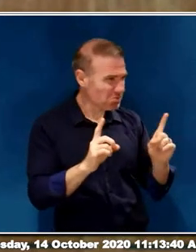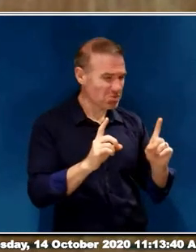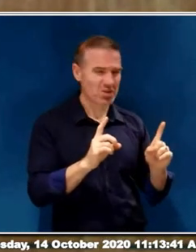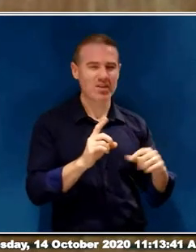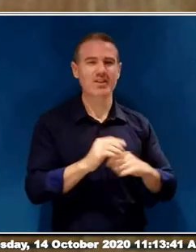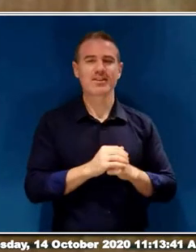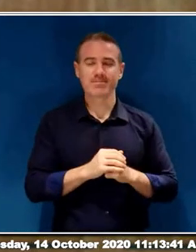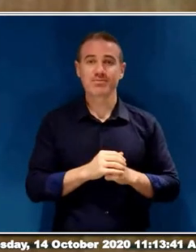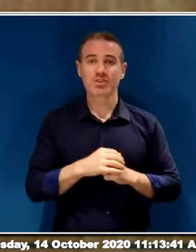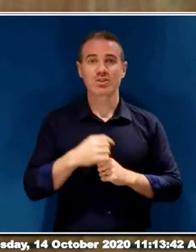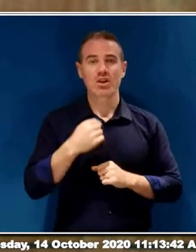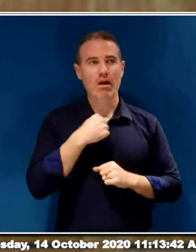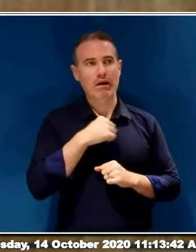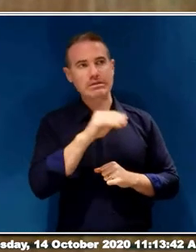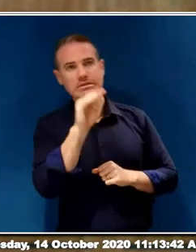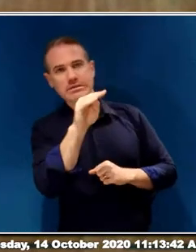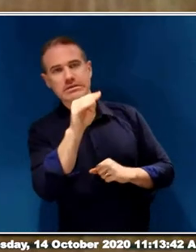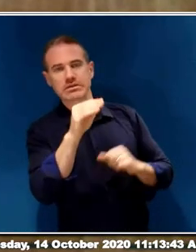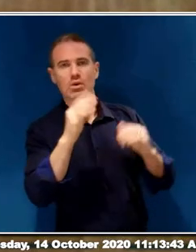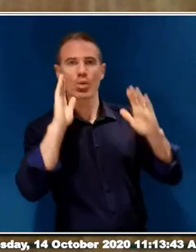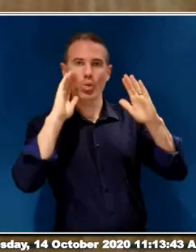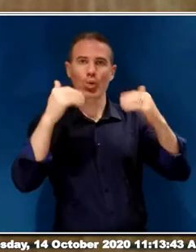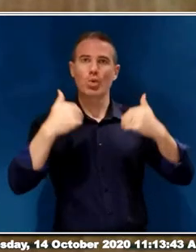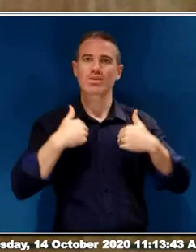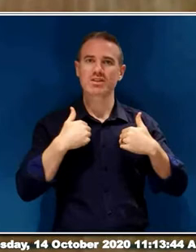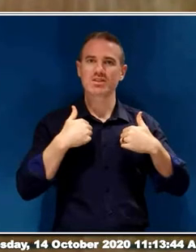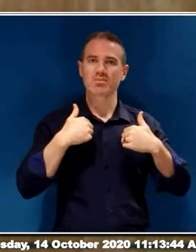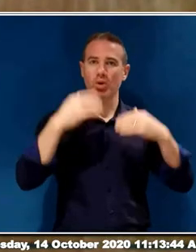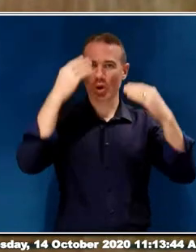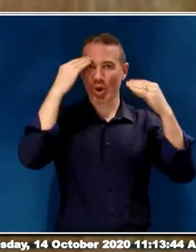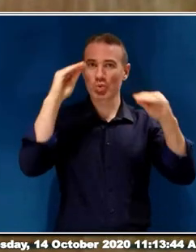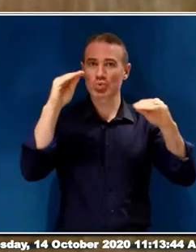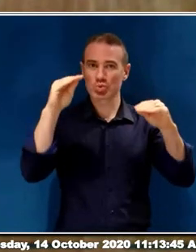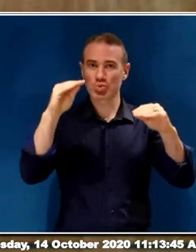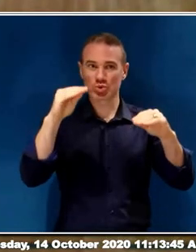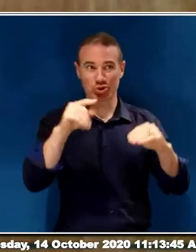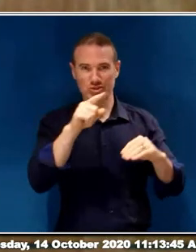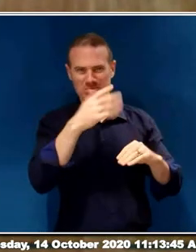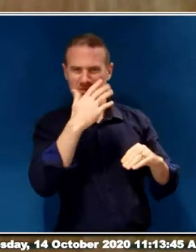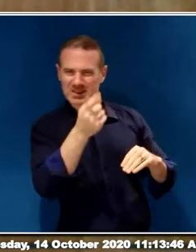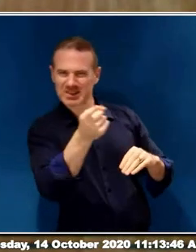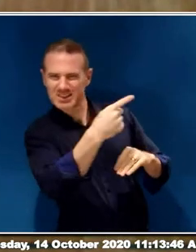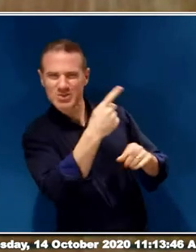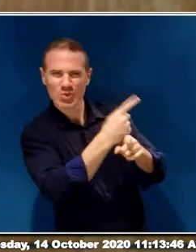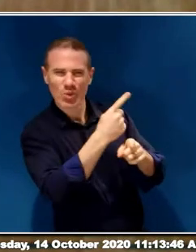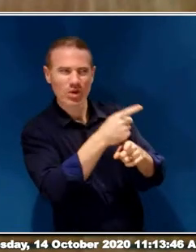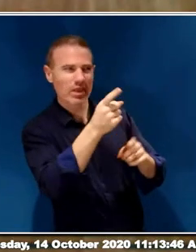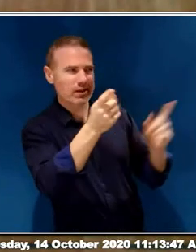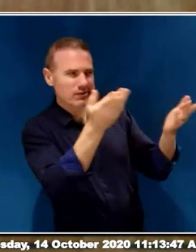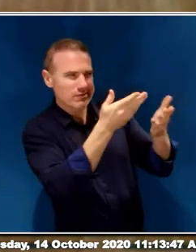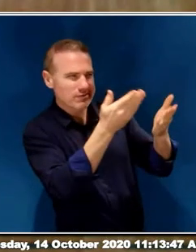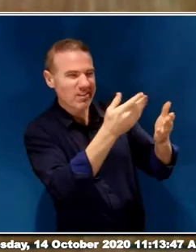She was able to communicate with the school who came back and eventually said it's a 20-day suspension, pending exclusion.